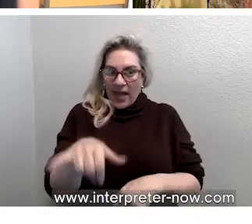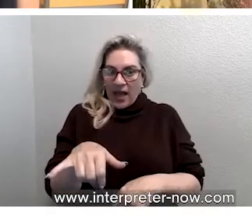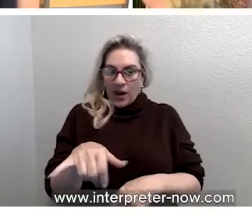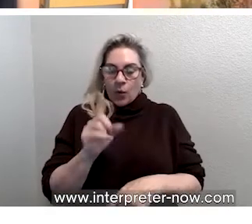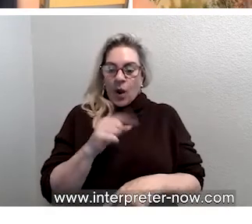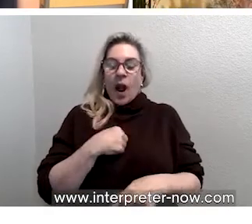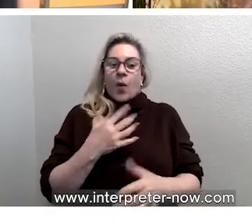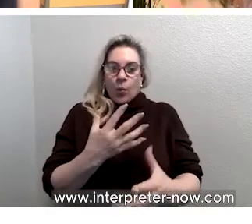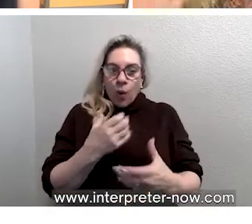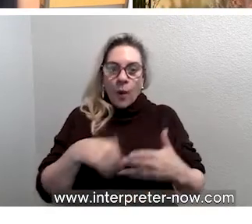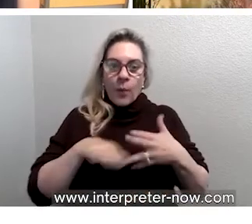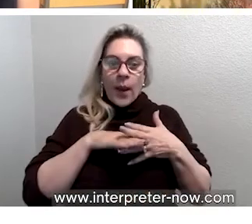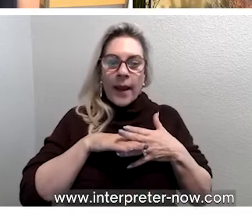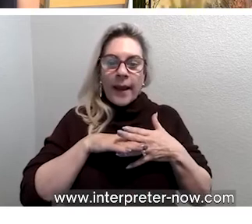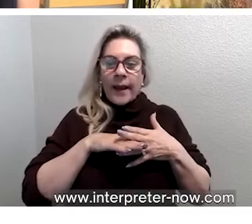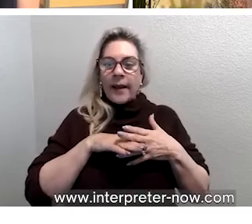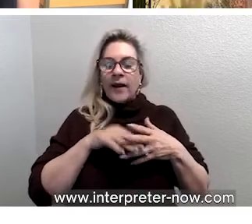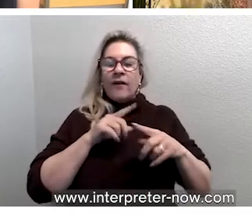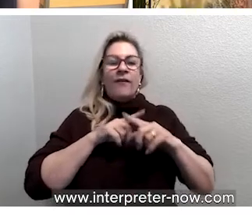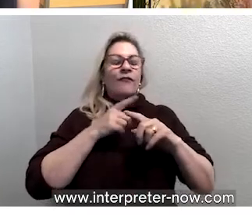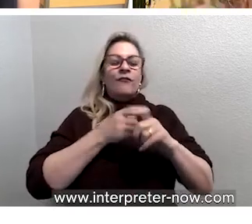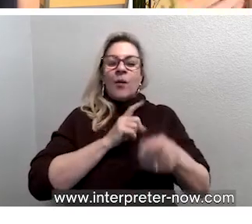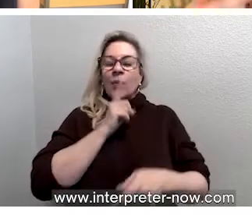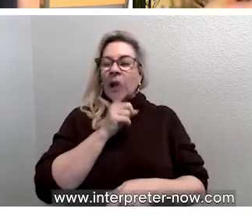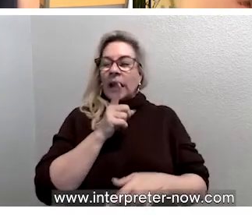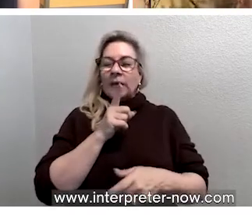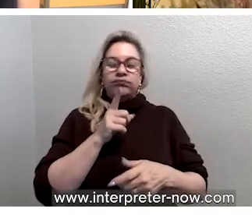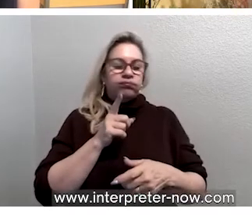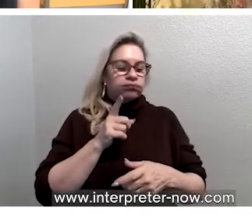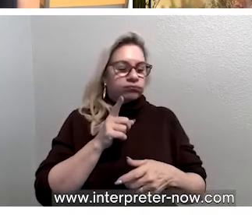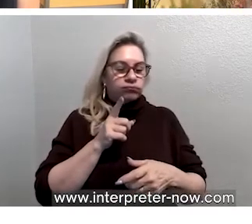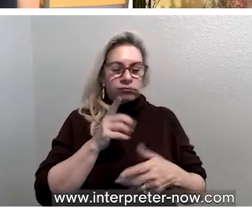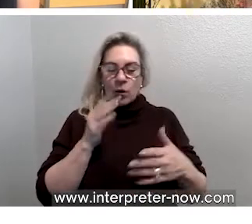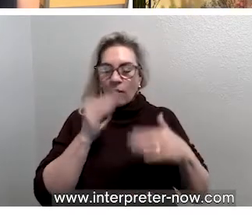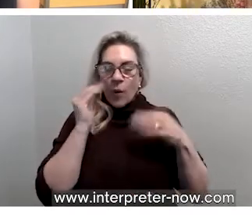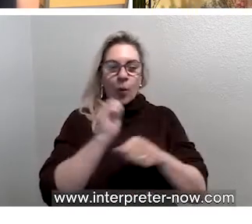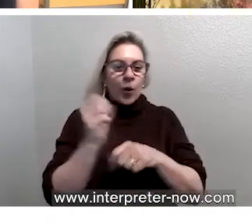to take a break from a very intense workday, but none of the leadership at my organization